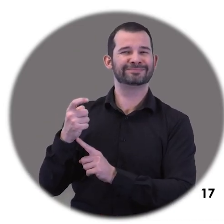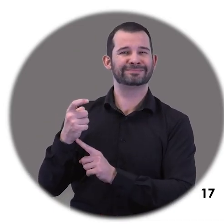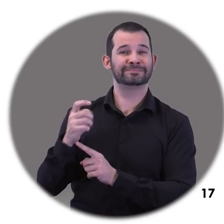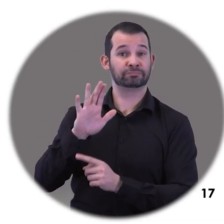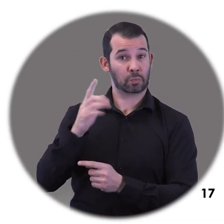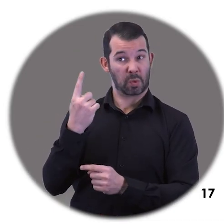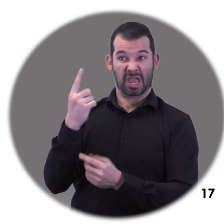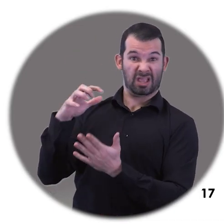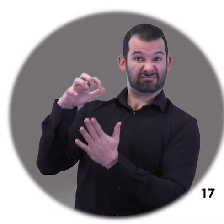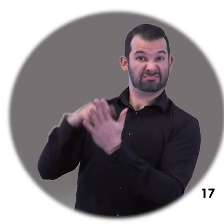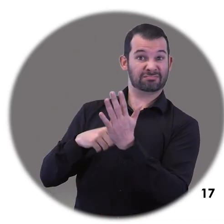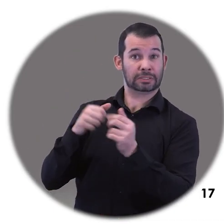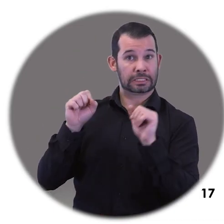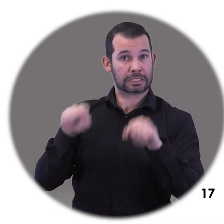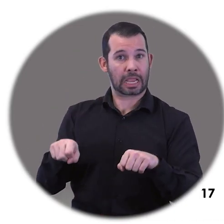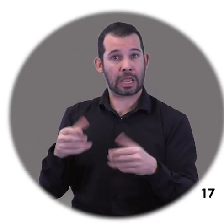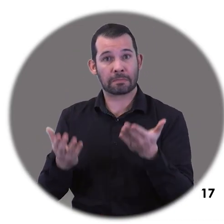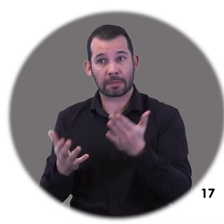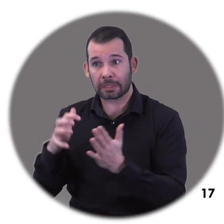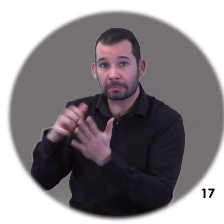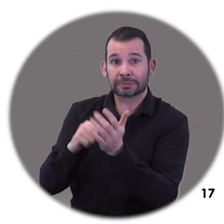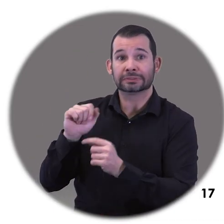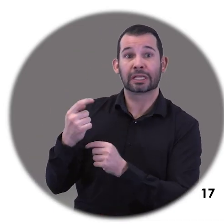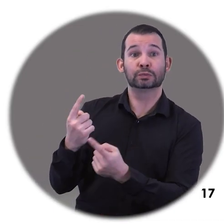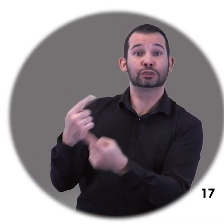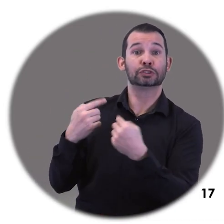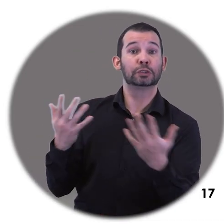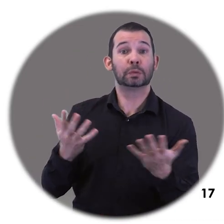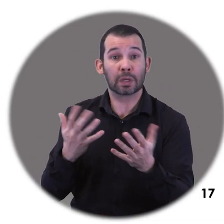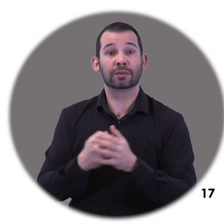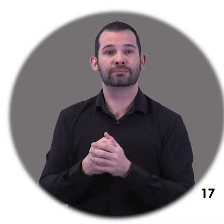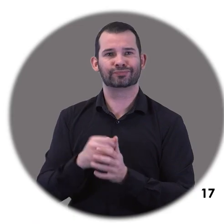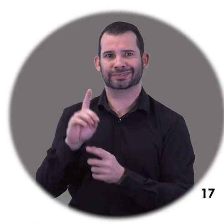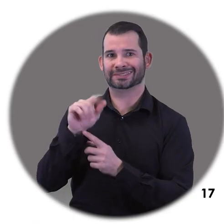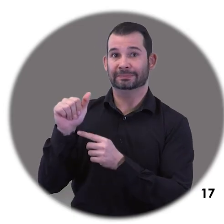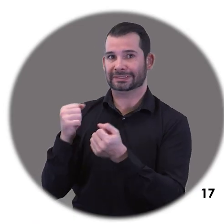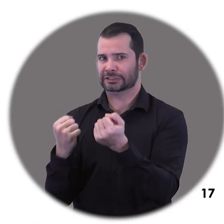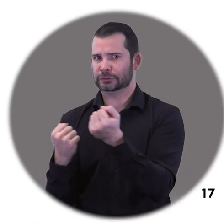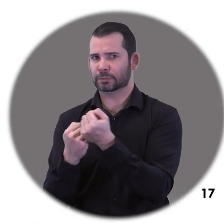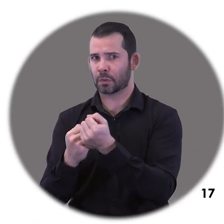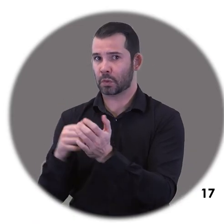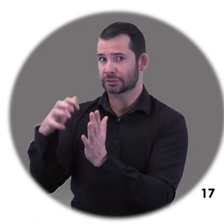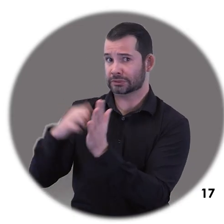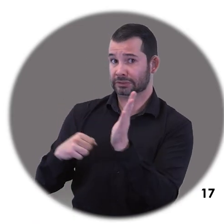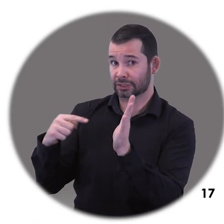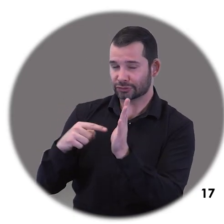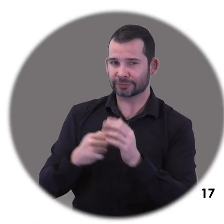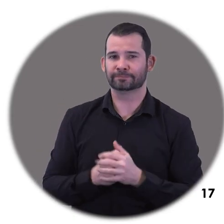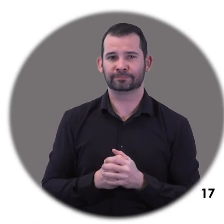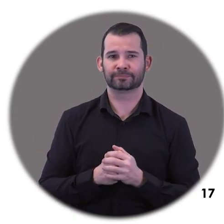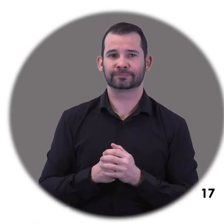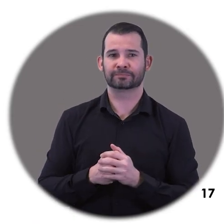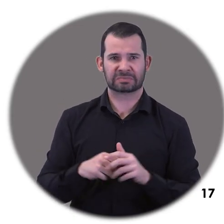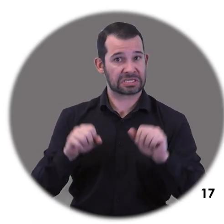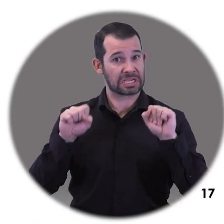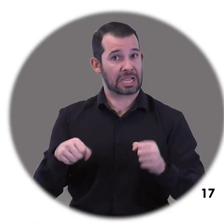One deduction that you may be able to claim on your tax return is the disability supports deduction.